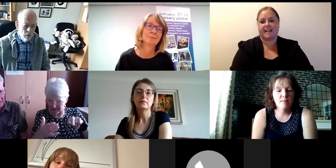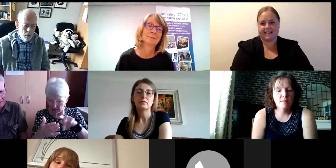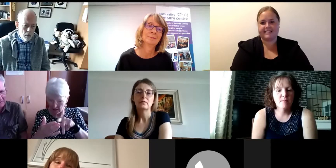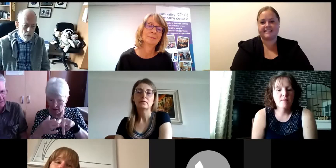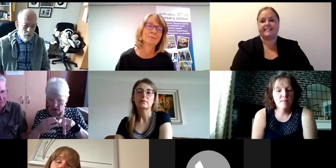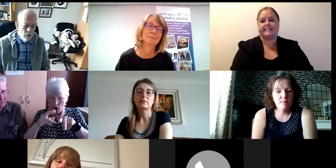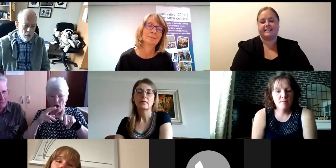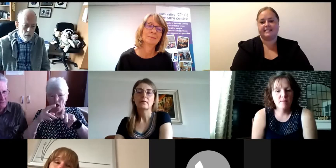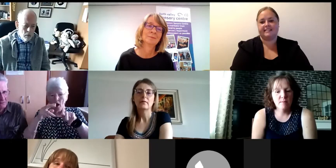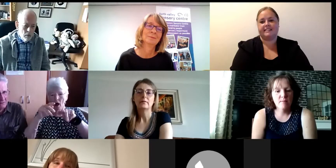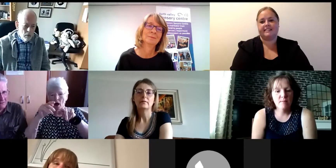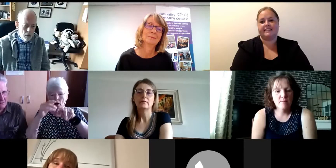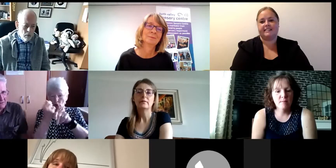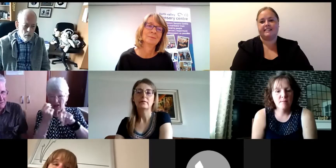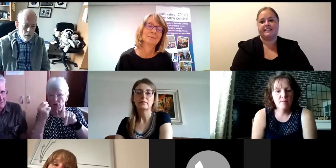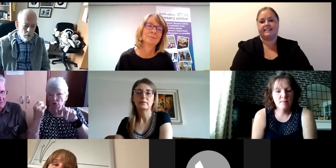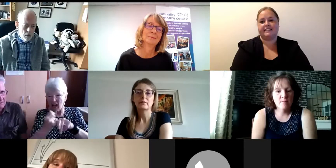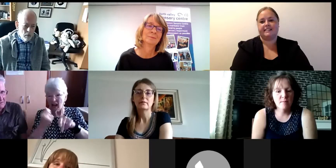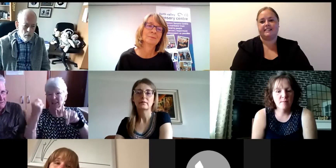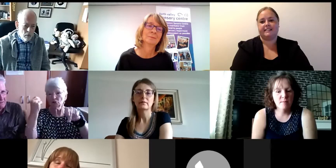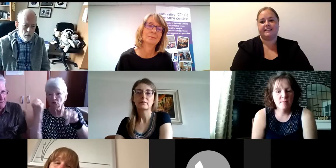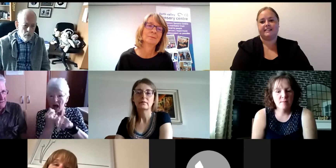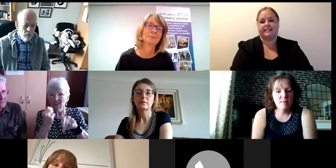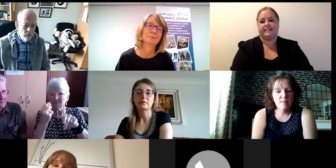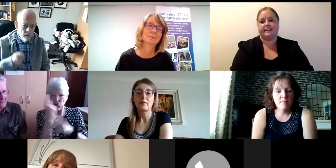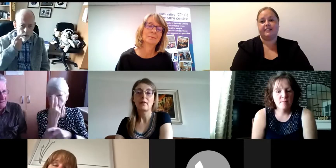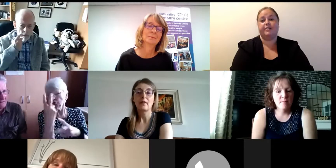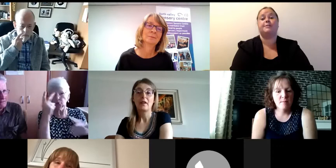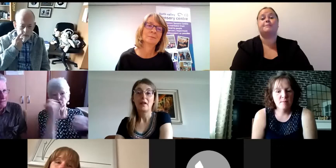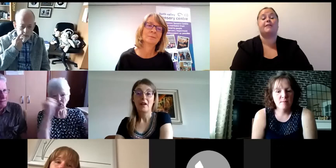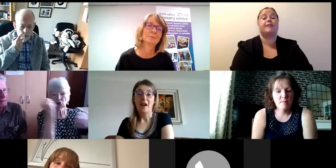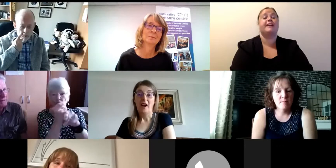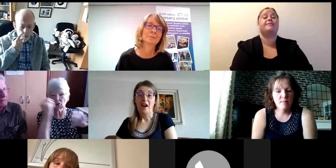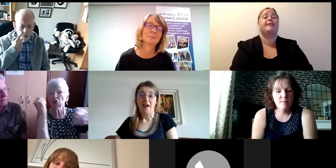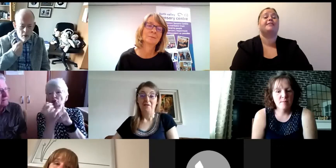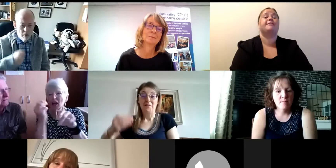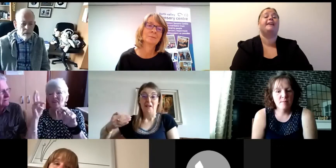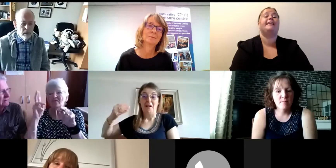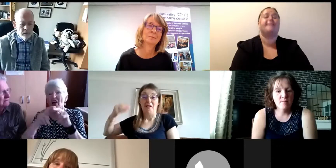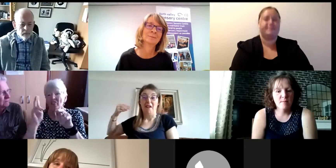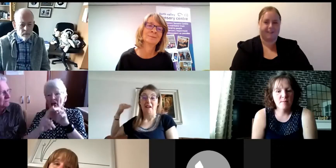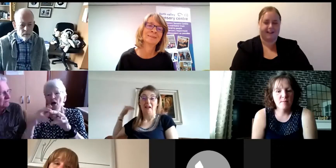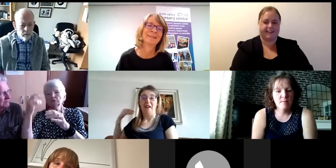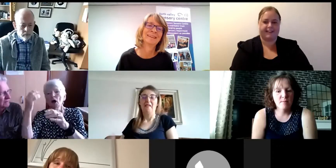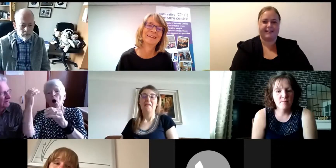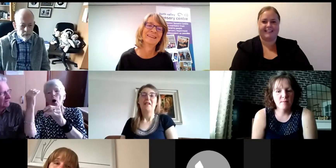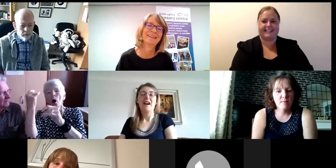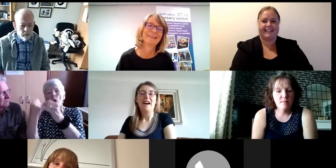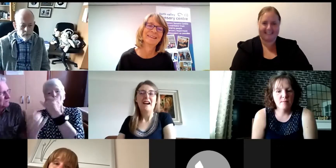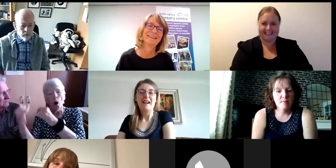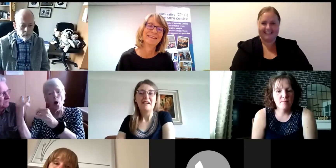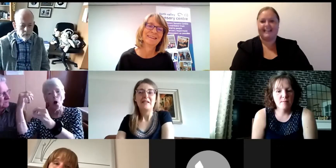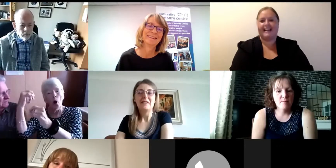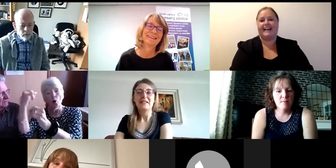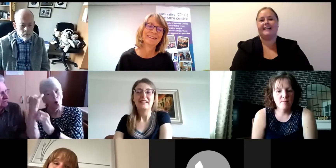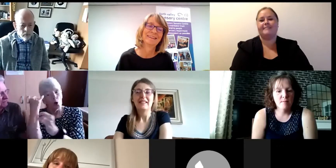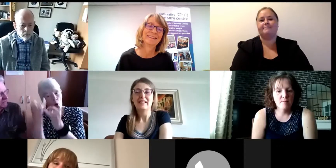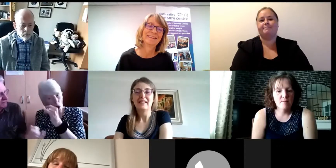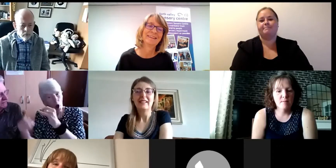Oh it was my great great great grandfather I think!